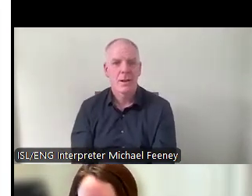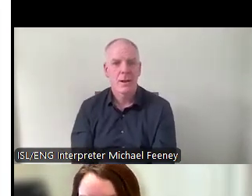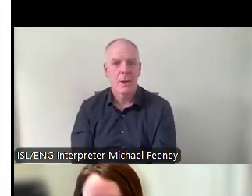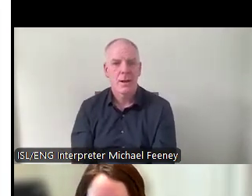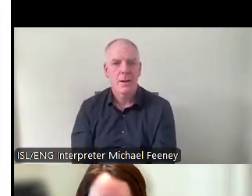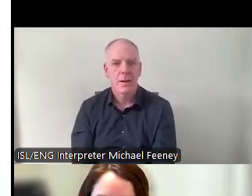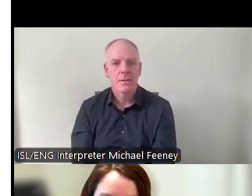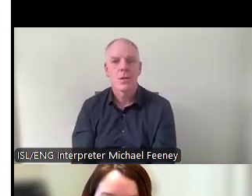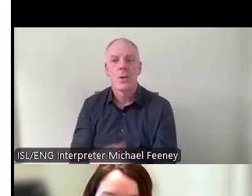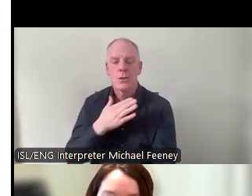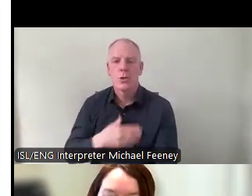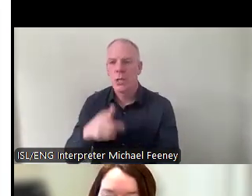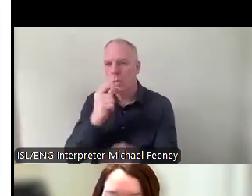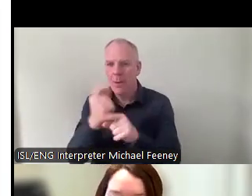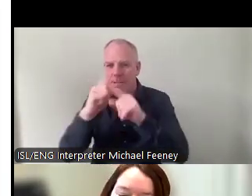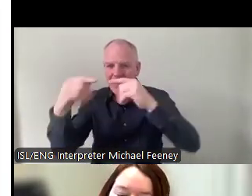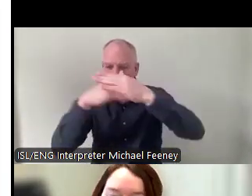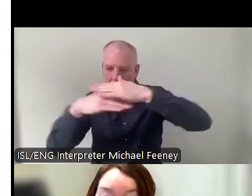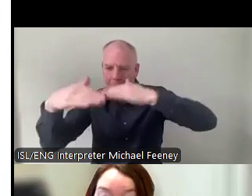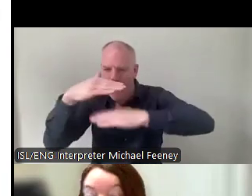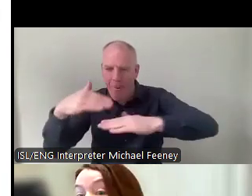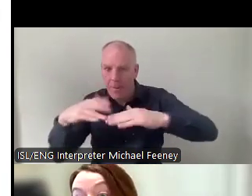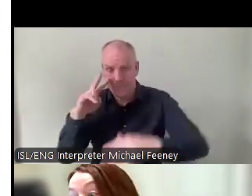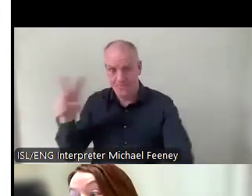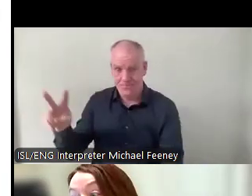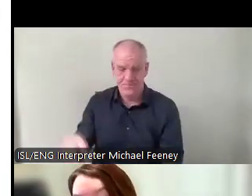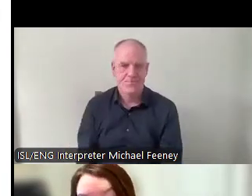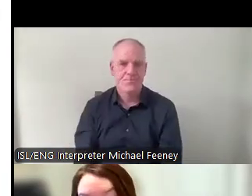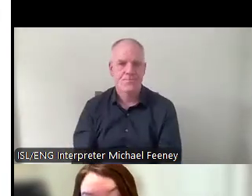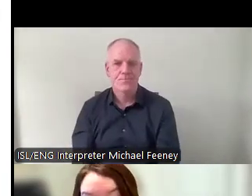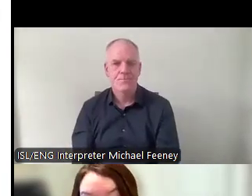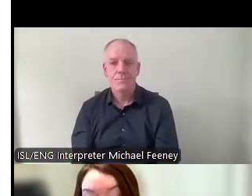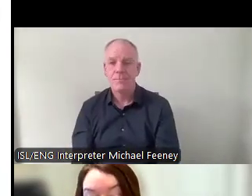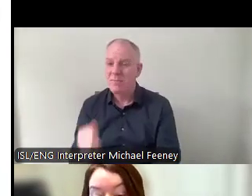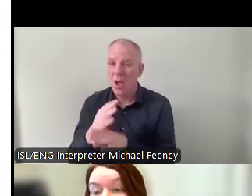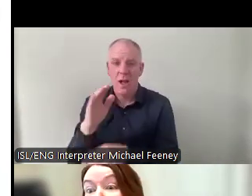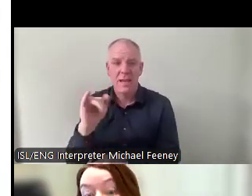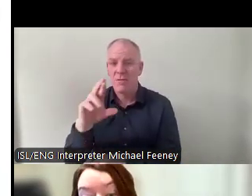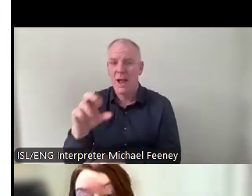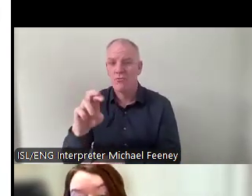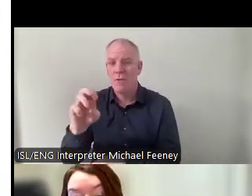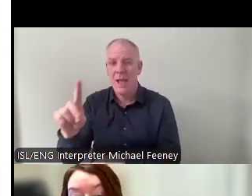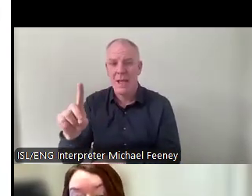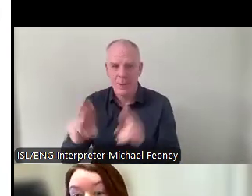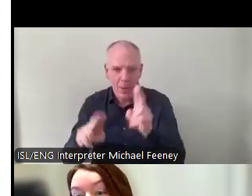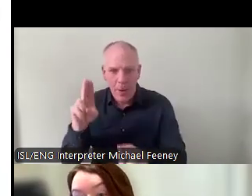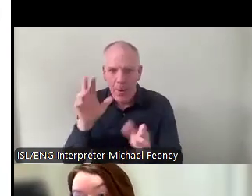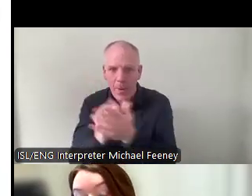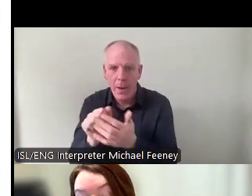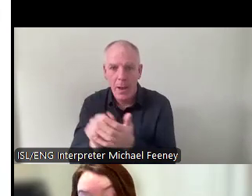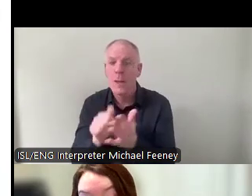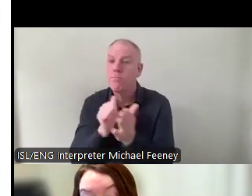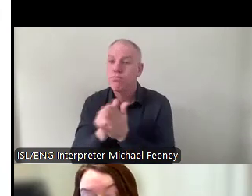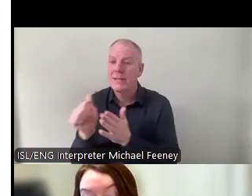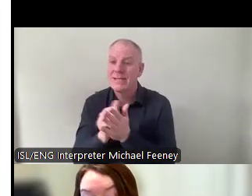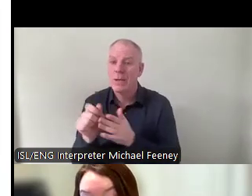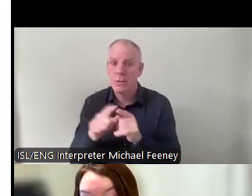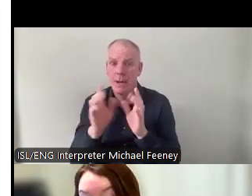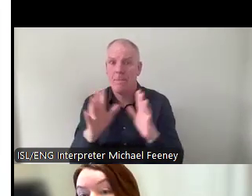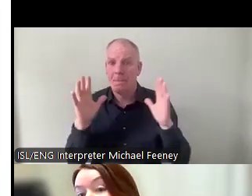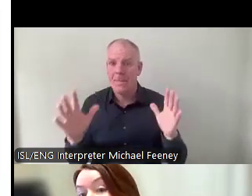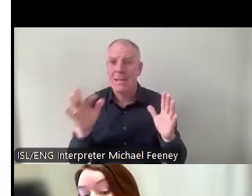spend a little time looking at these. Everywhere you look in the infrared image, you see something new, and we printed the image to scale in the exhibition room, so this